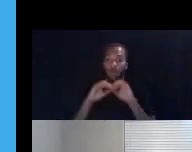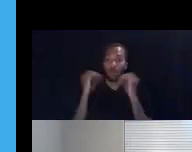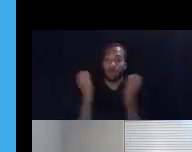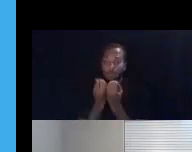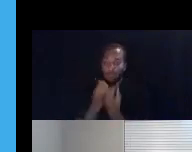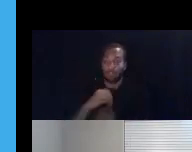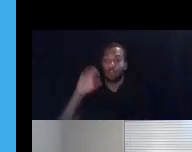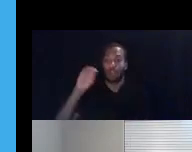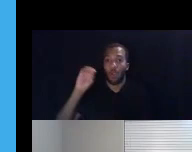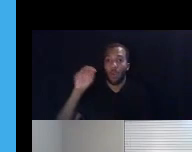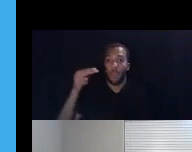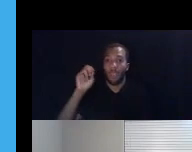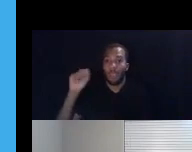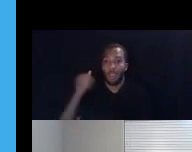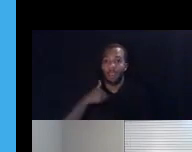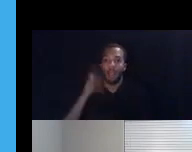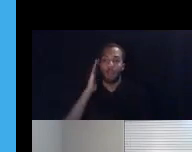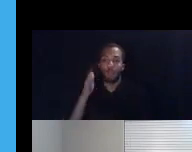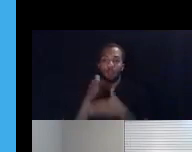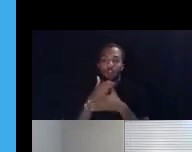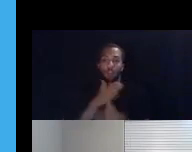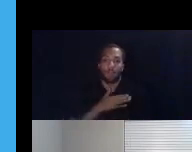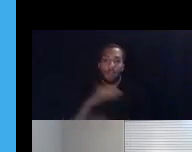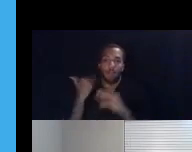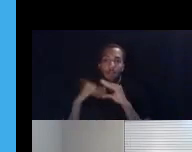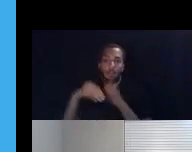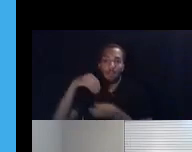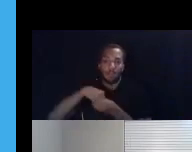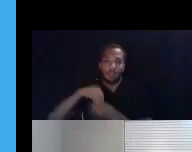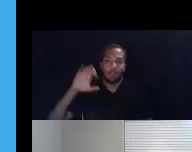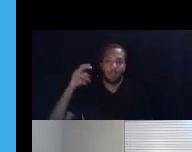Not my link, excuse me, my email in the chat box and we can connect there.